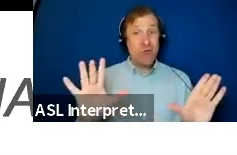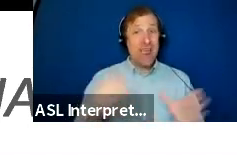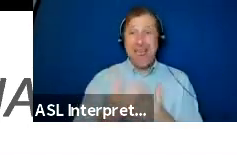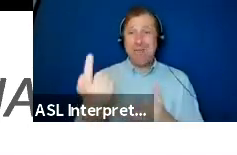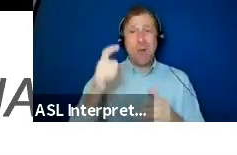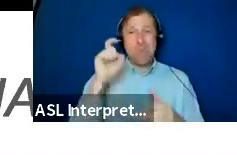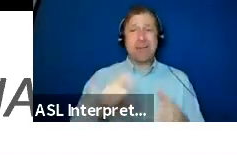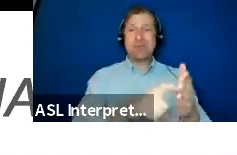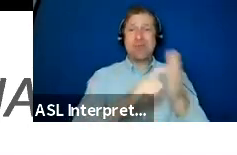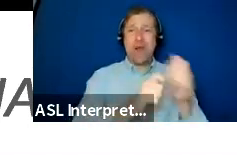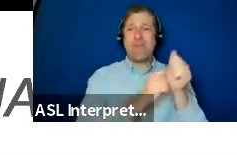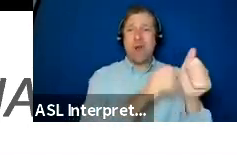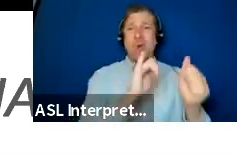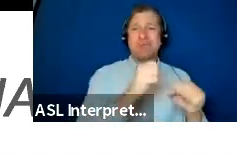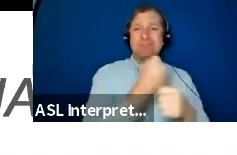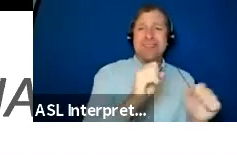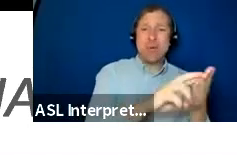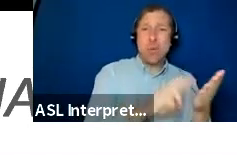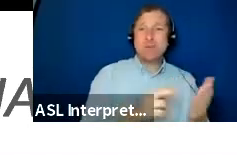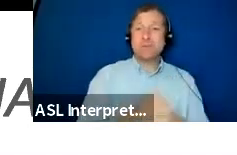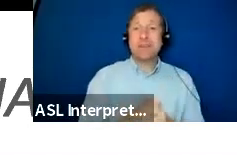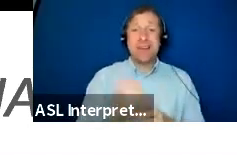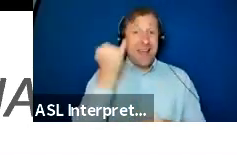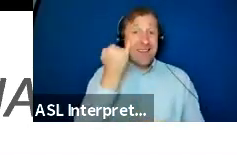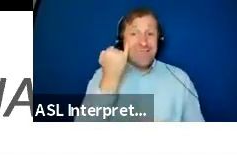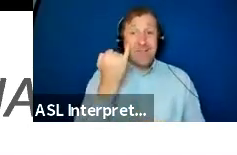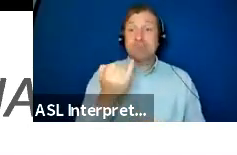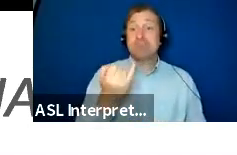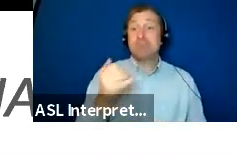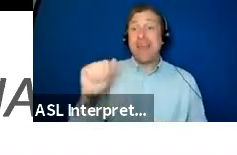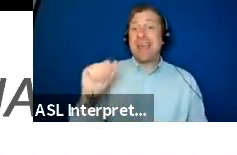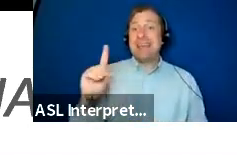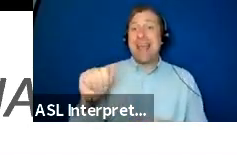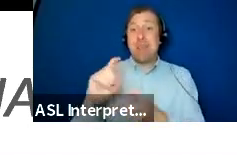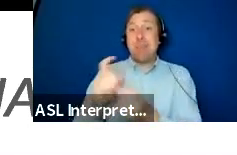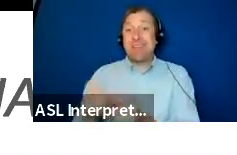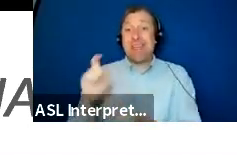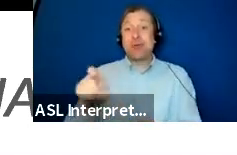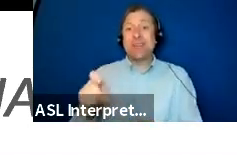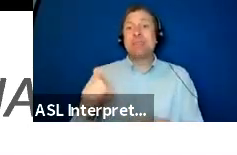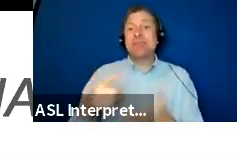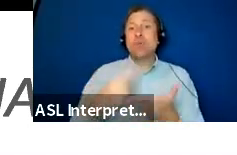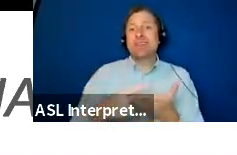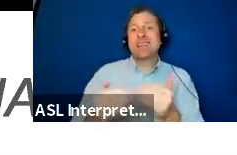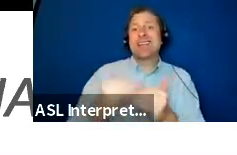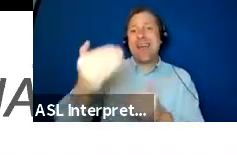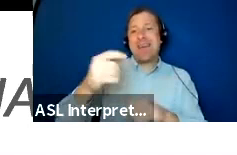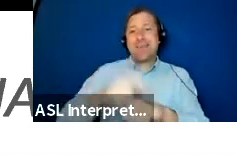the safety protocols, and if there is some justification for an ADA-based modification, that needs to be discussed in advance and cleared